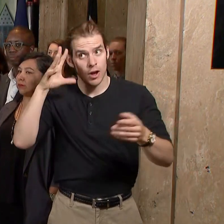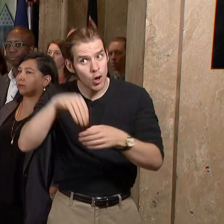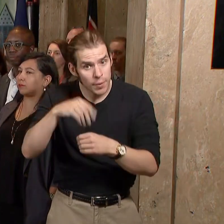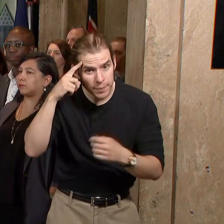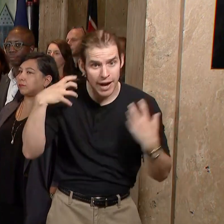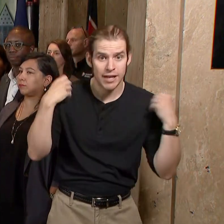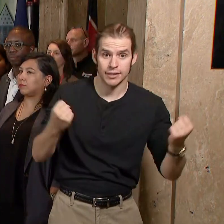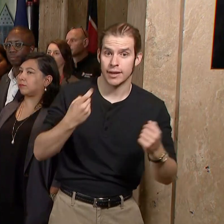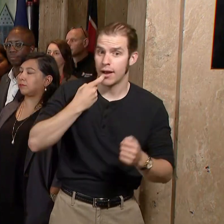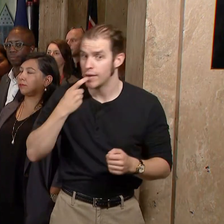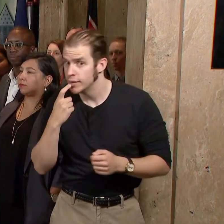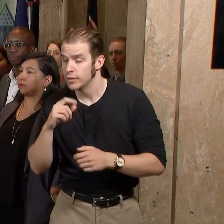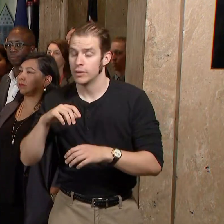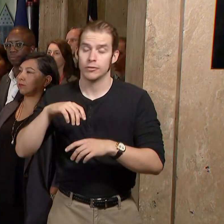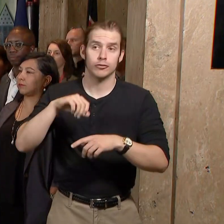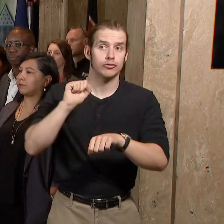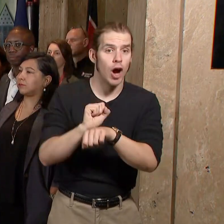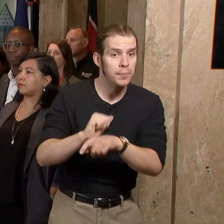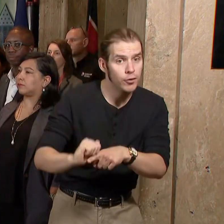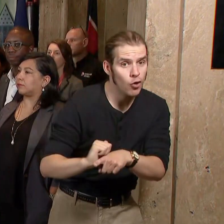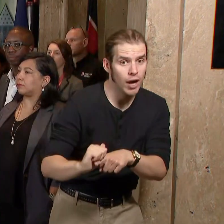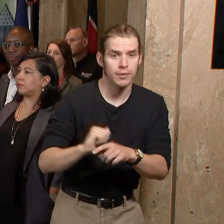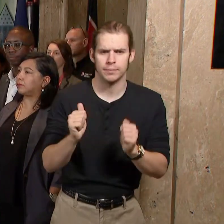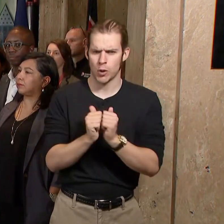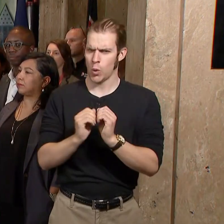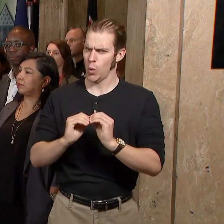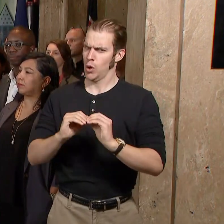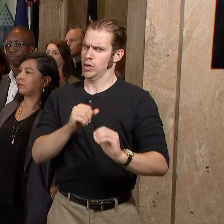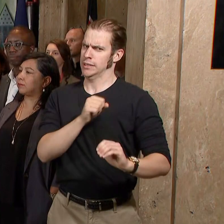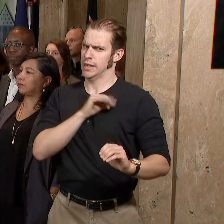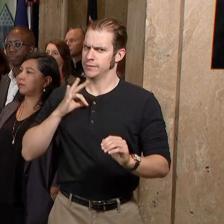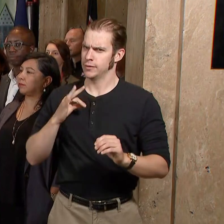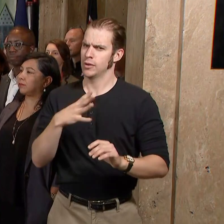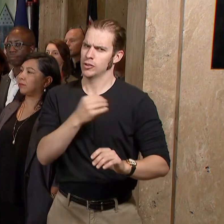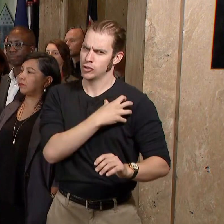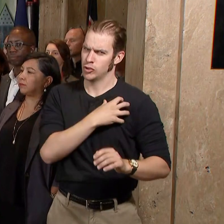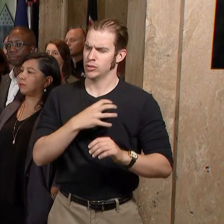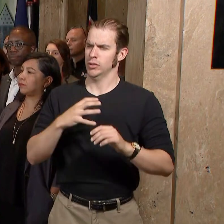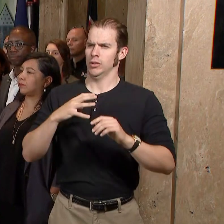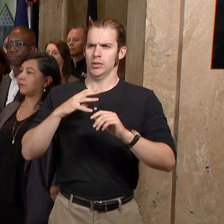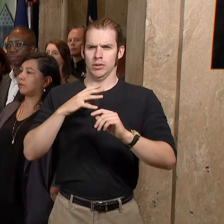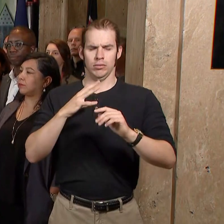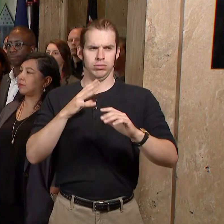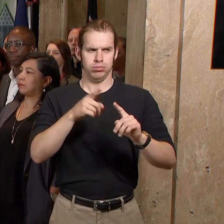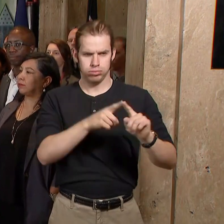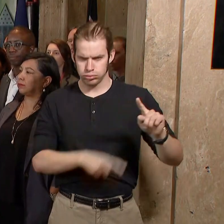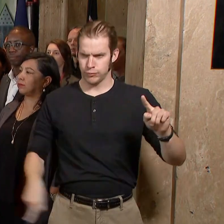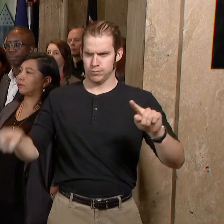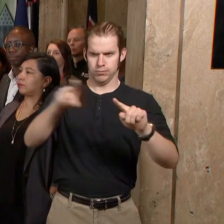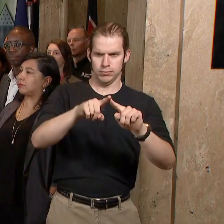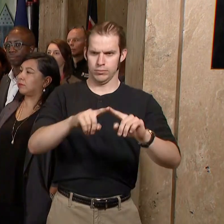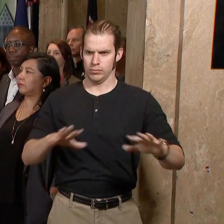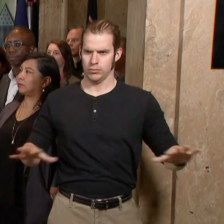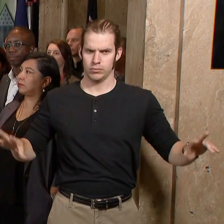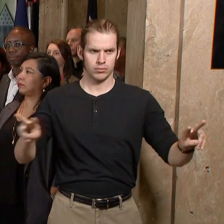staffing or security around the clock. So there is a presence to be able to provide support and there are rules. You still can't commit acts of violence. You still can't engage in